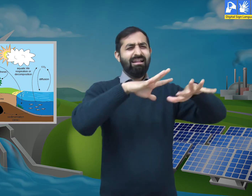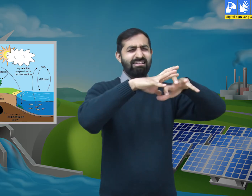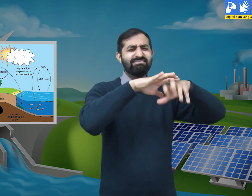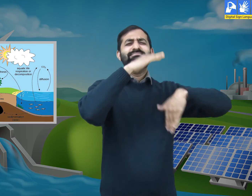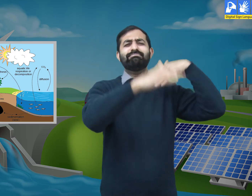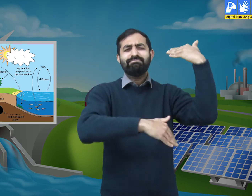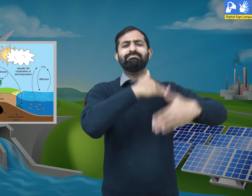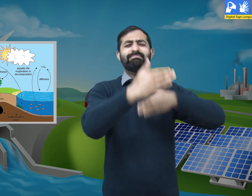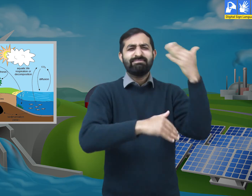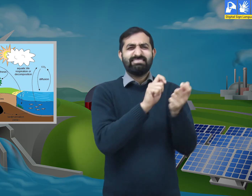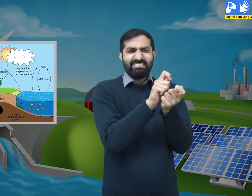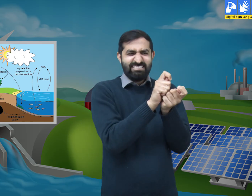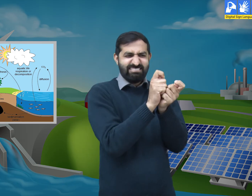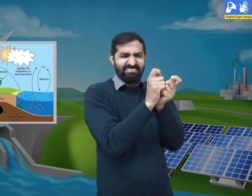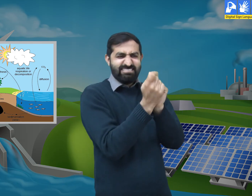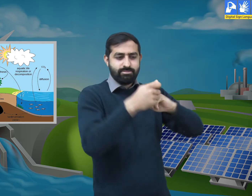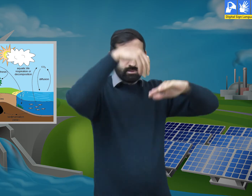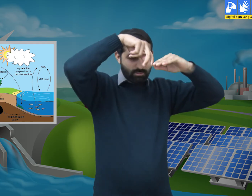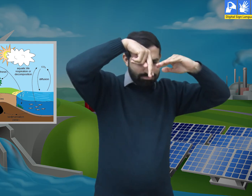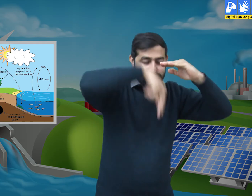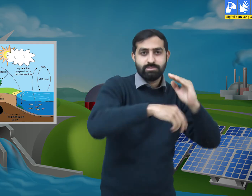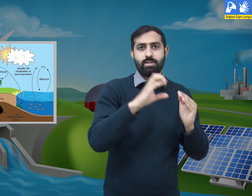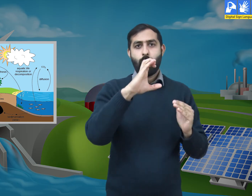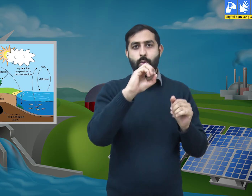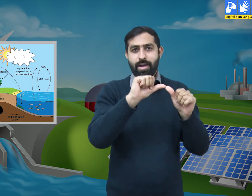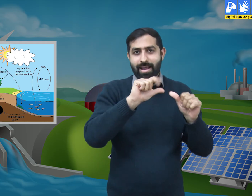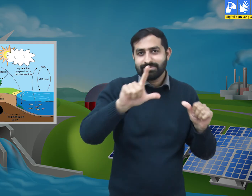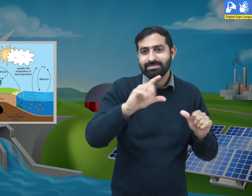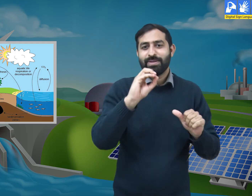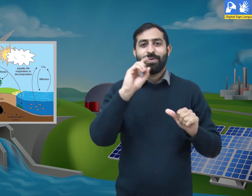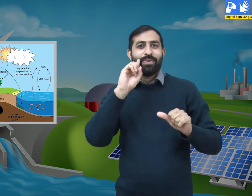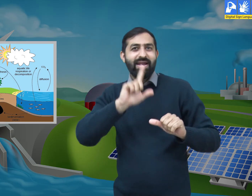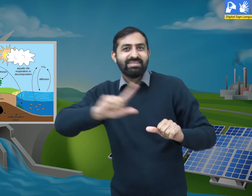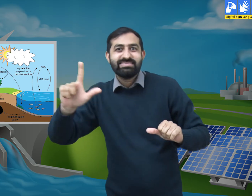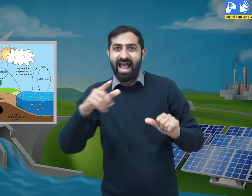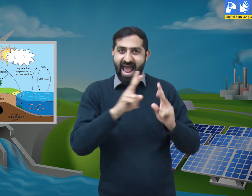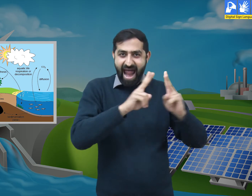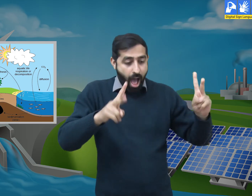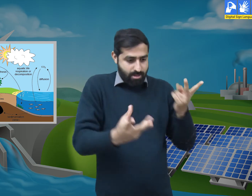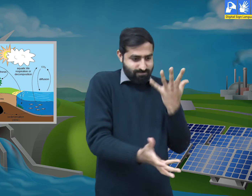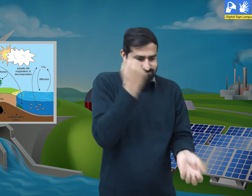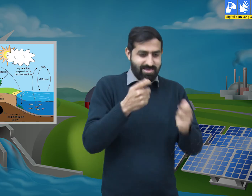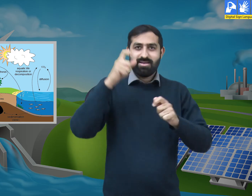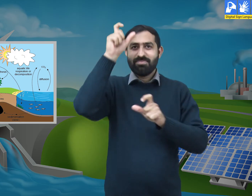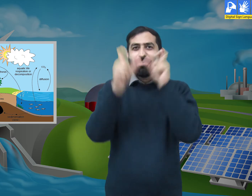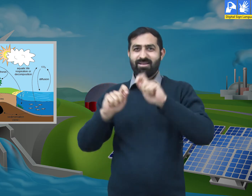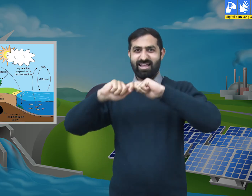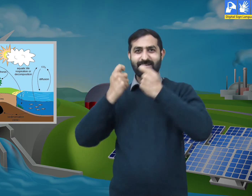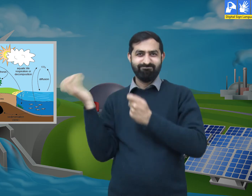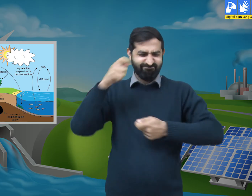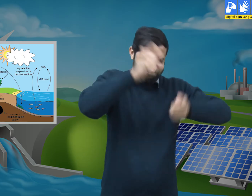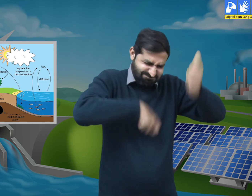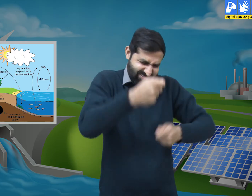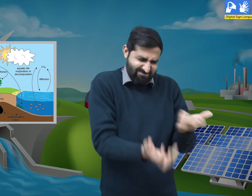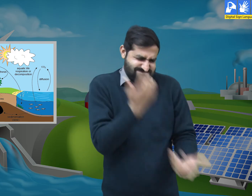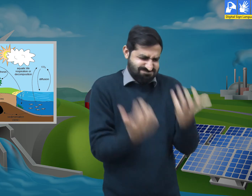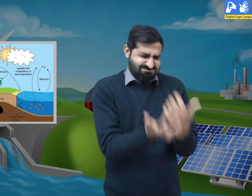and animals that have been converted to coal, oil or gas. These fuels are extracted from the ground